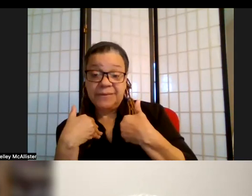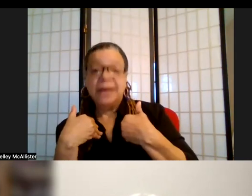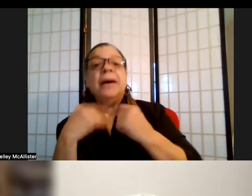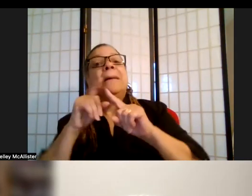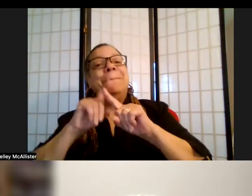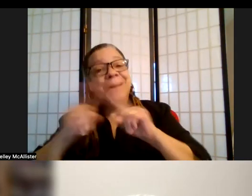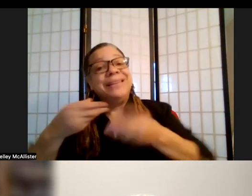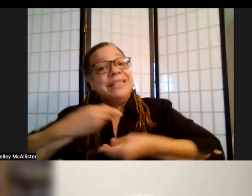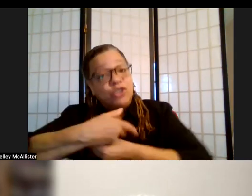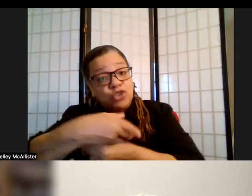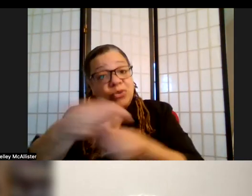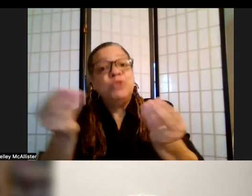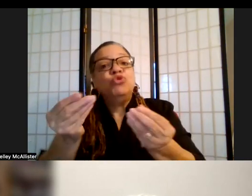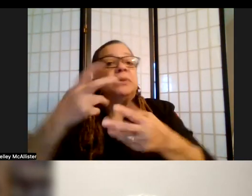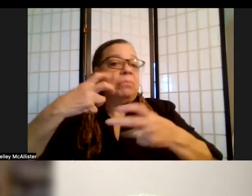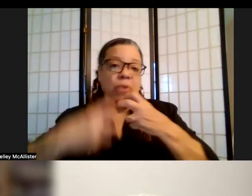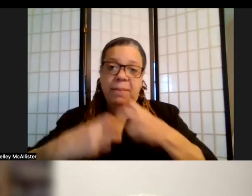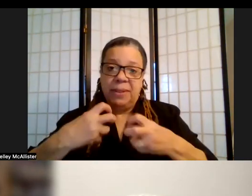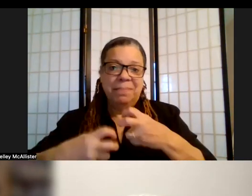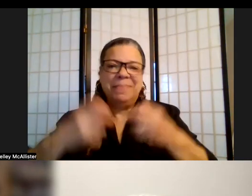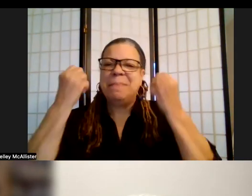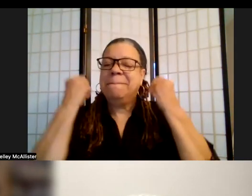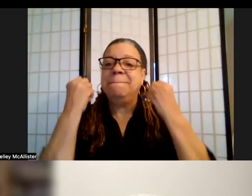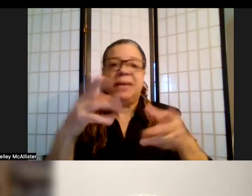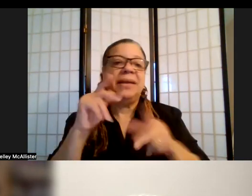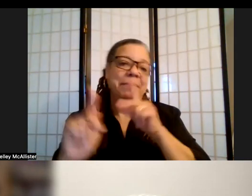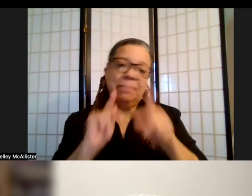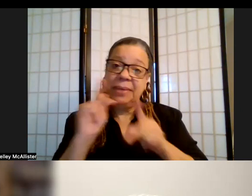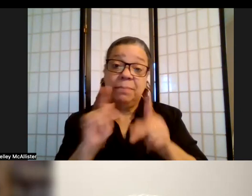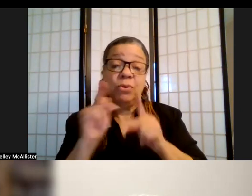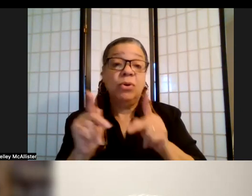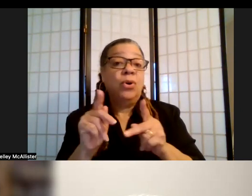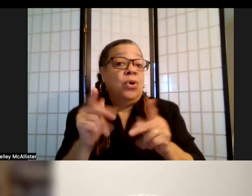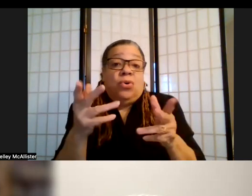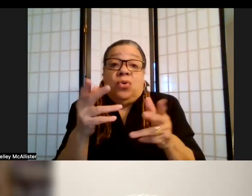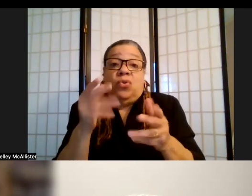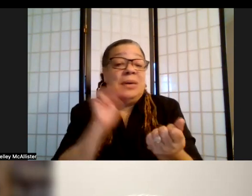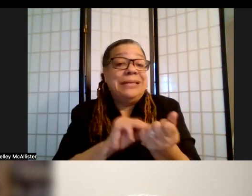Yeah, the, the number of people who an individual doctor would be able to serve in a large